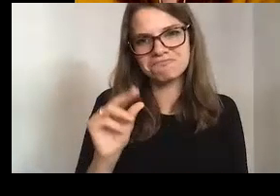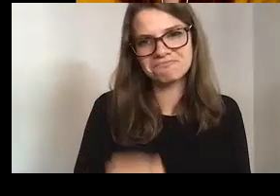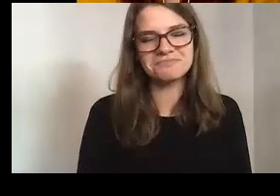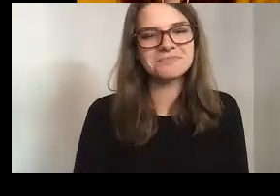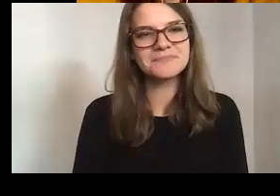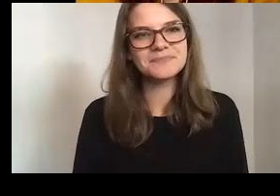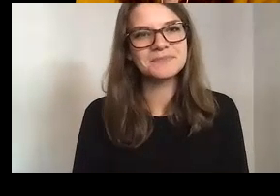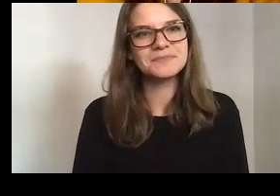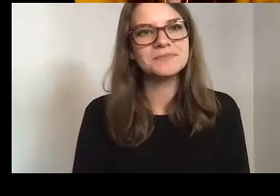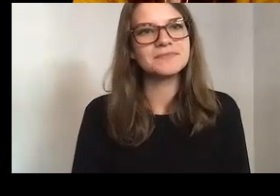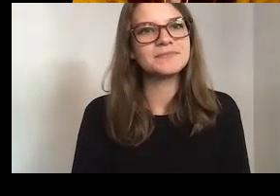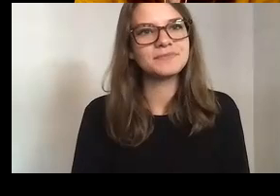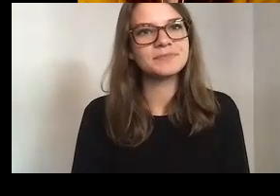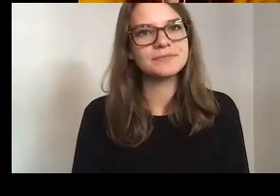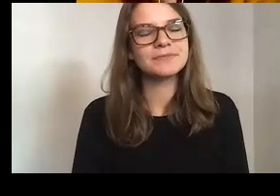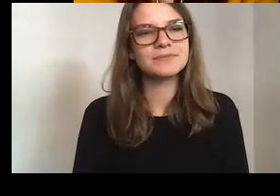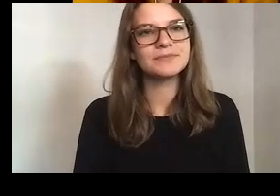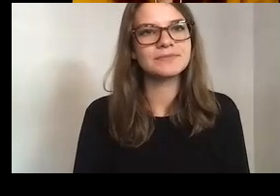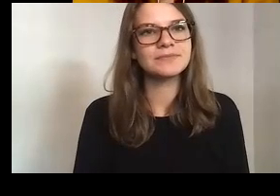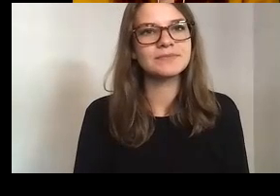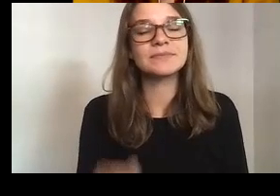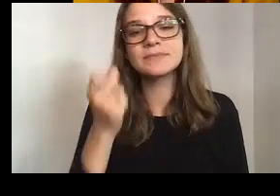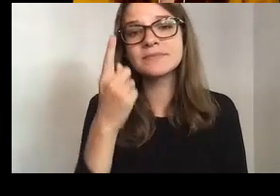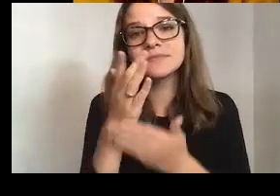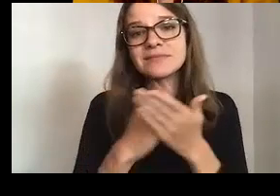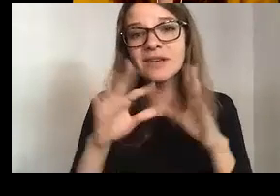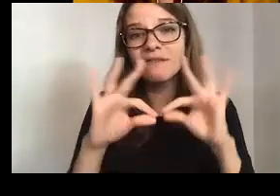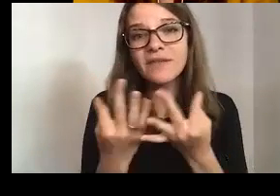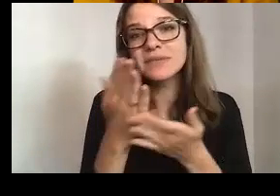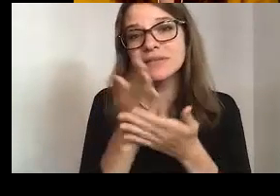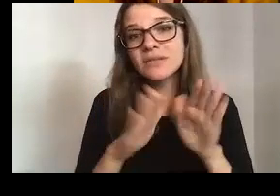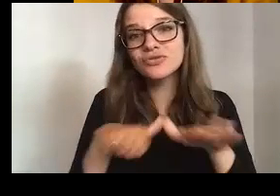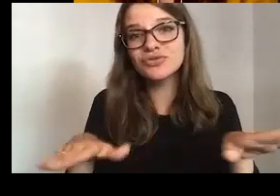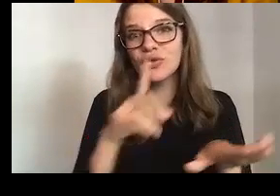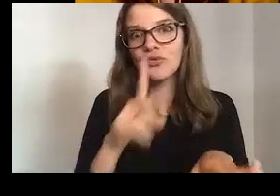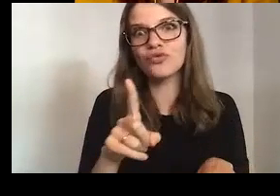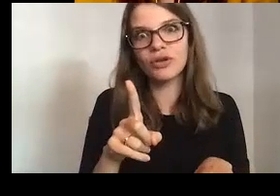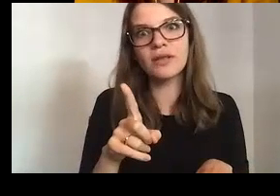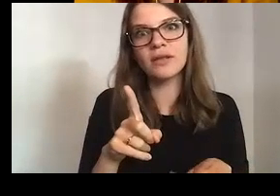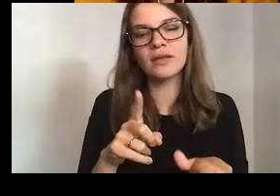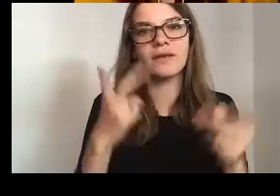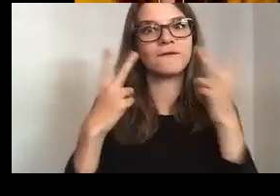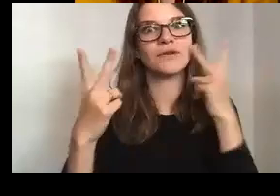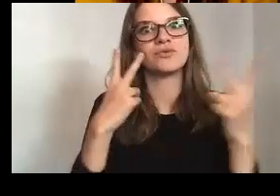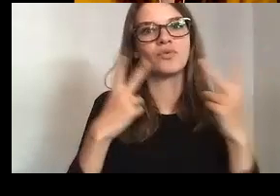and so relatedly some some families and some kids really take to using visuals to support this daily